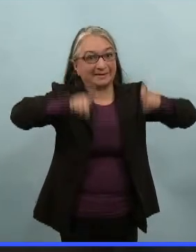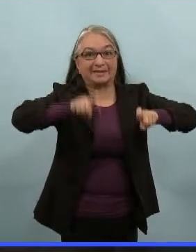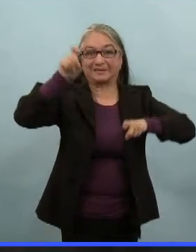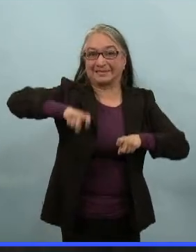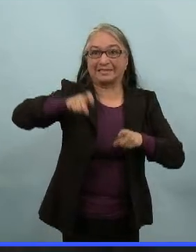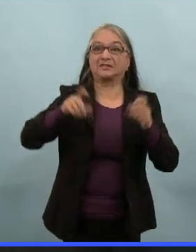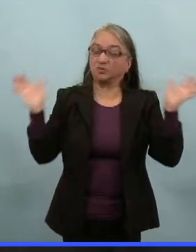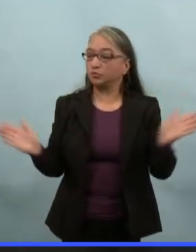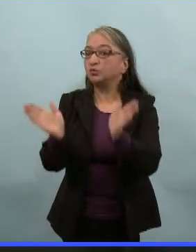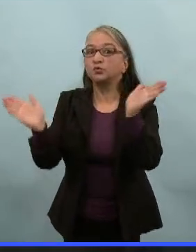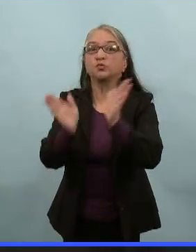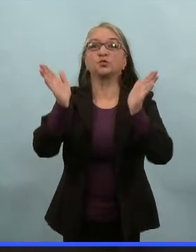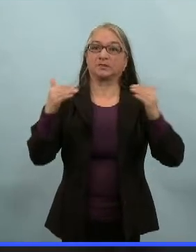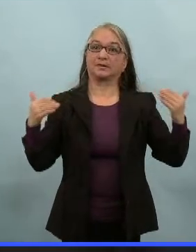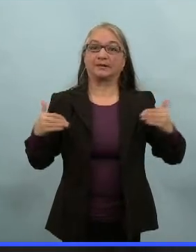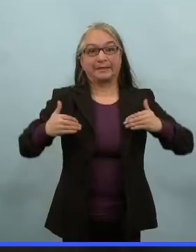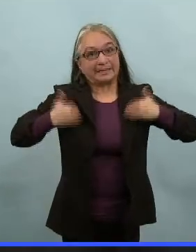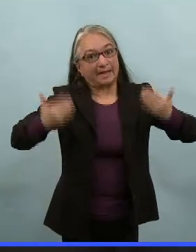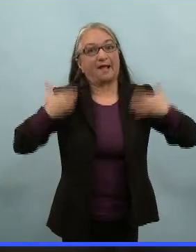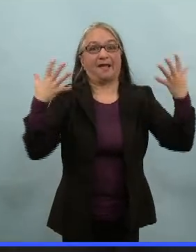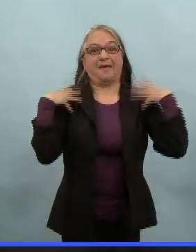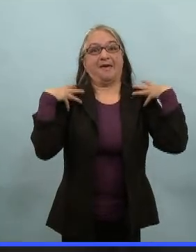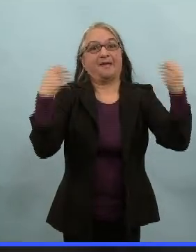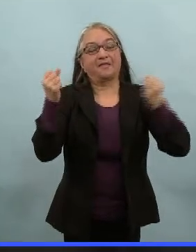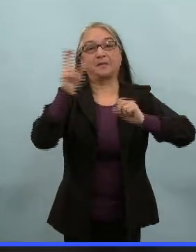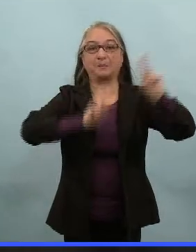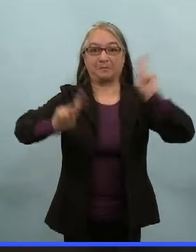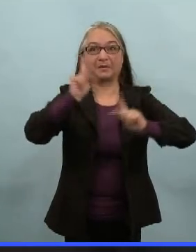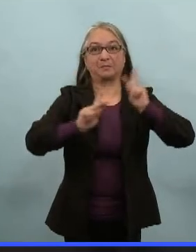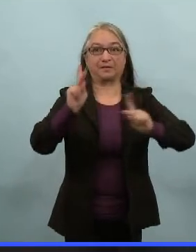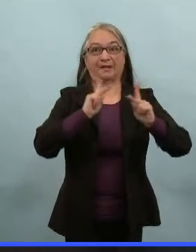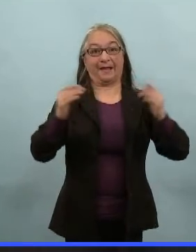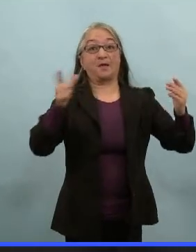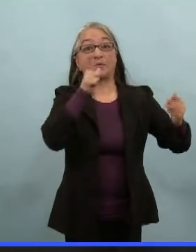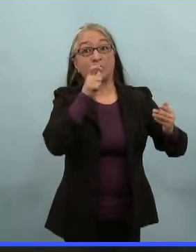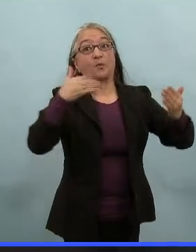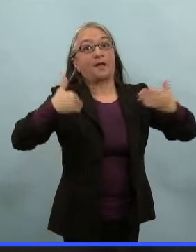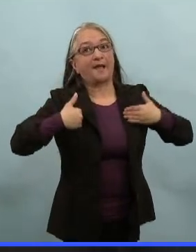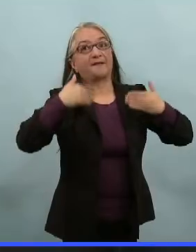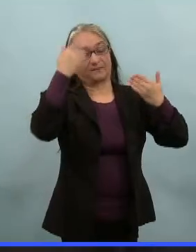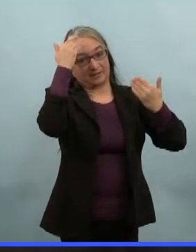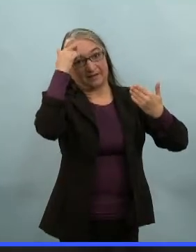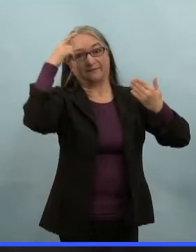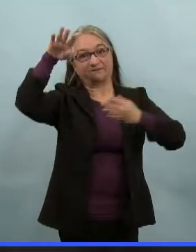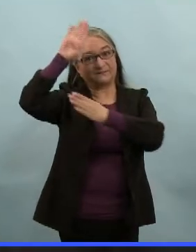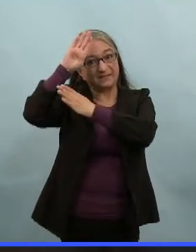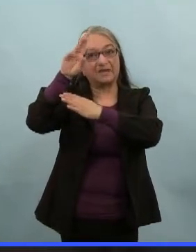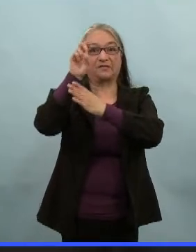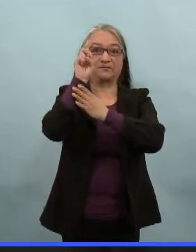symptoms to assume they have coven 19 rather than go for testing we urge you to stay home